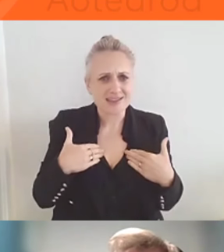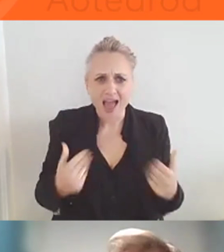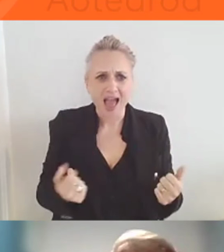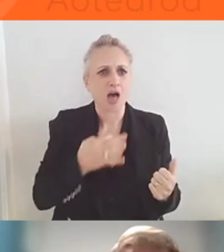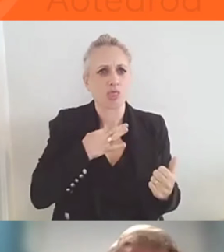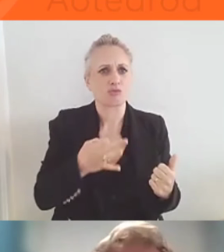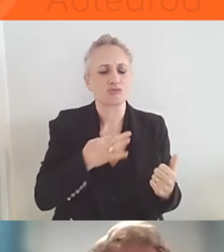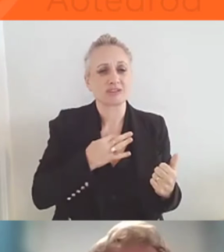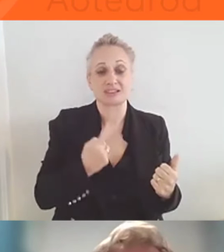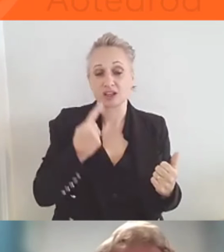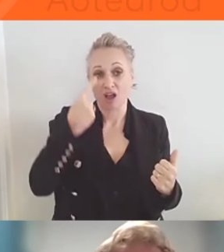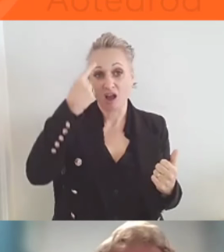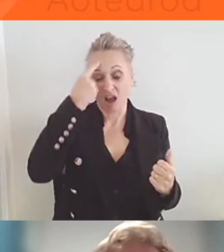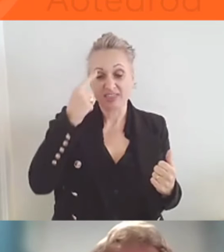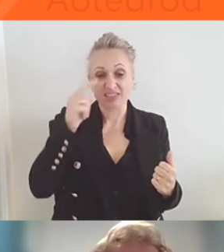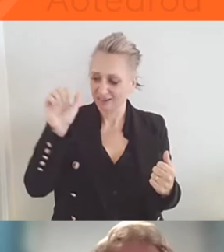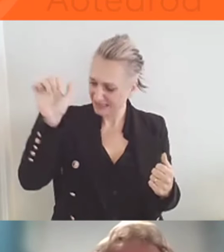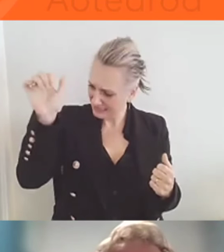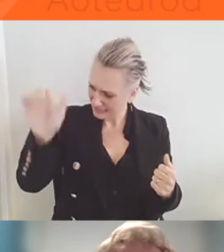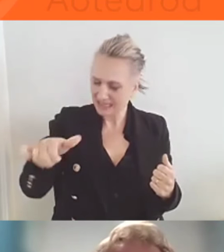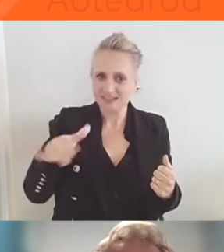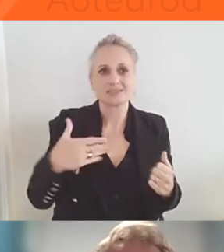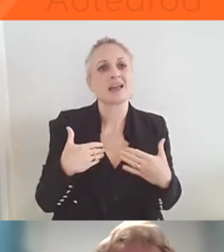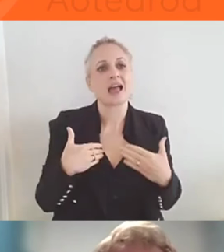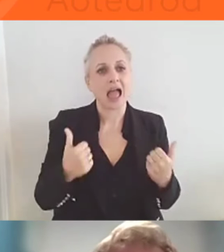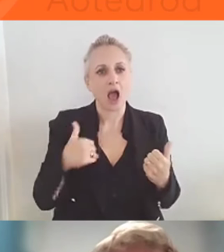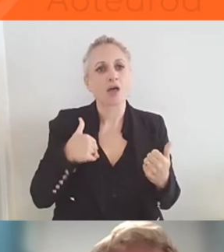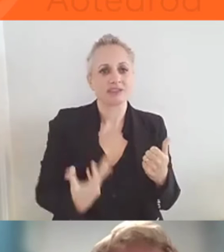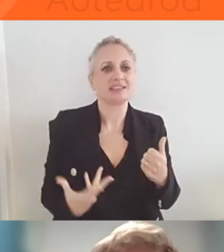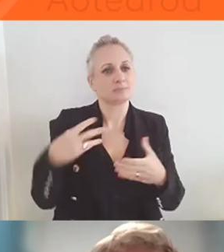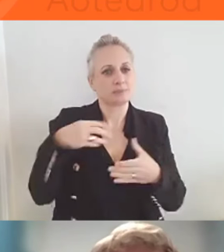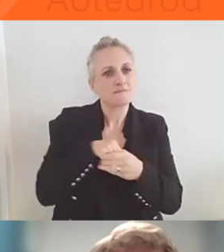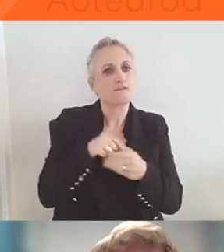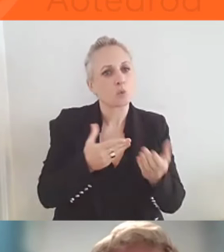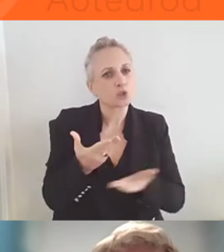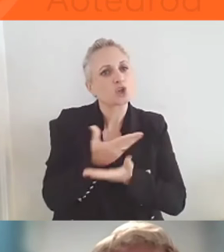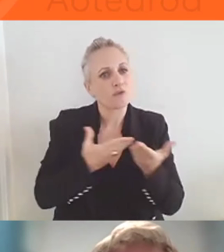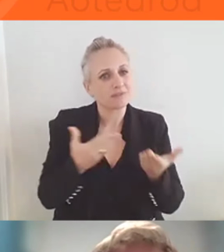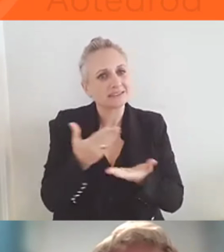the health sector really to be much bolder in advocating for universal